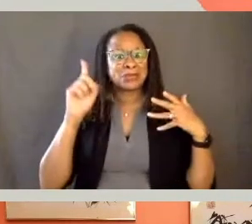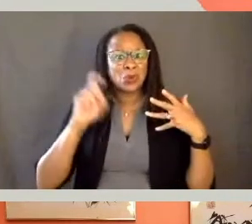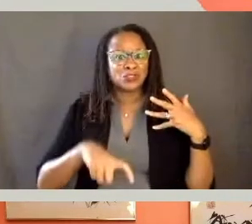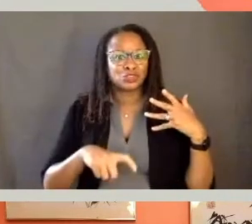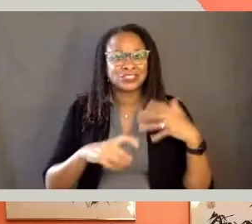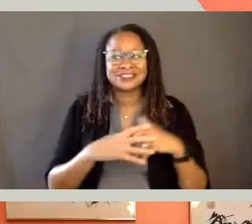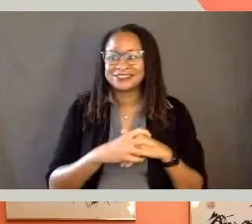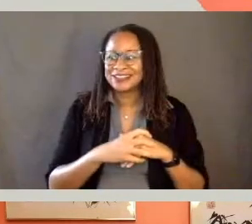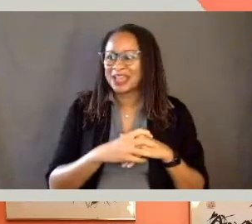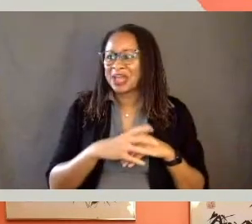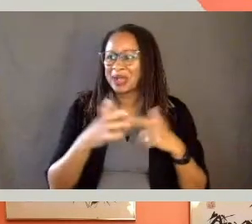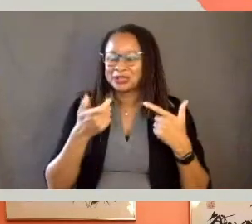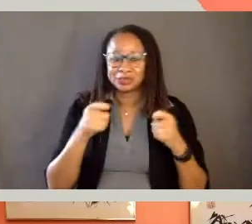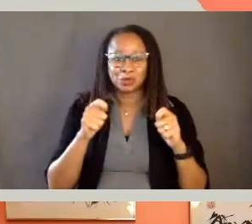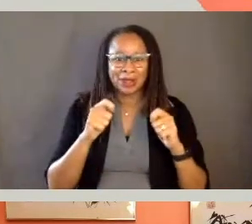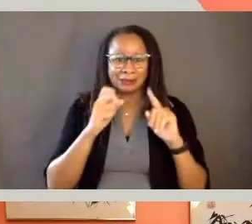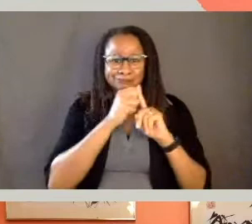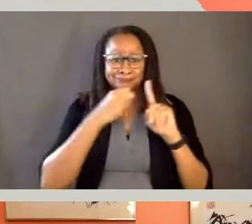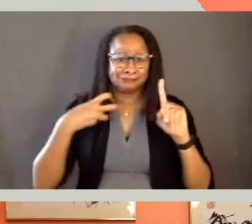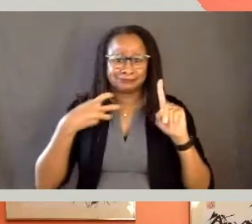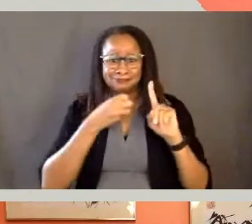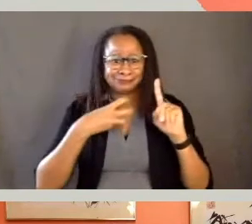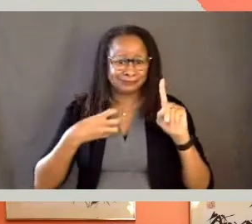So I'll try to unpack it a little bit in stages.